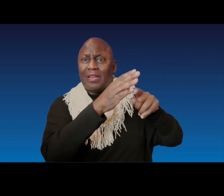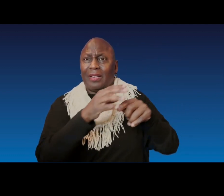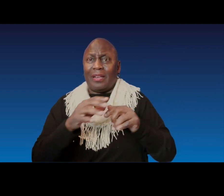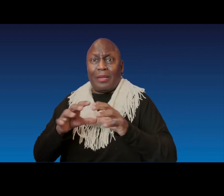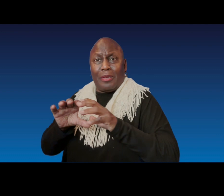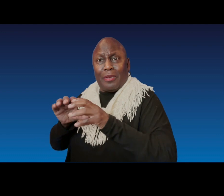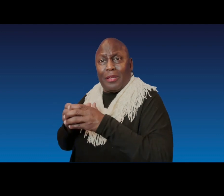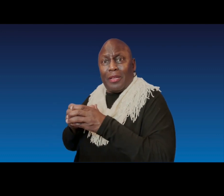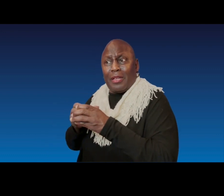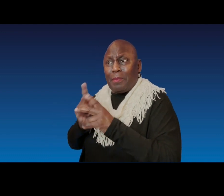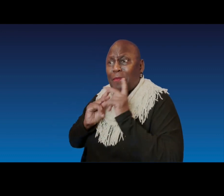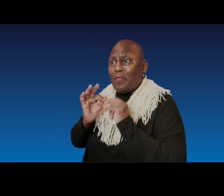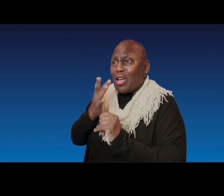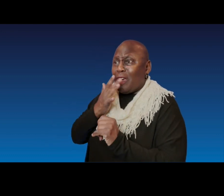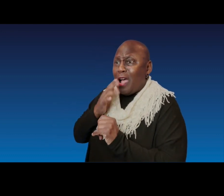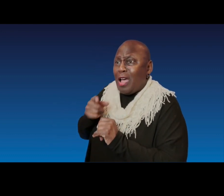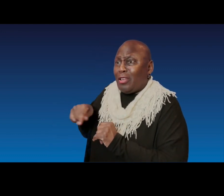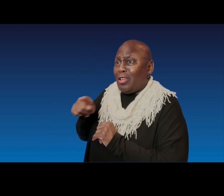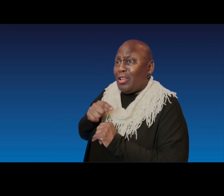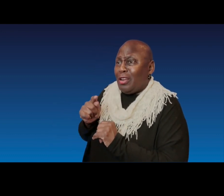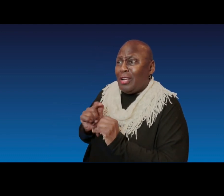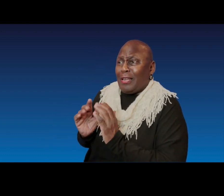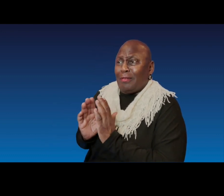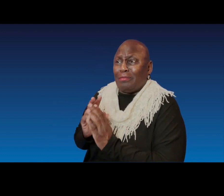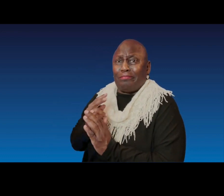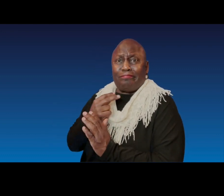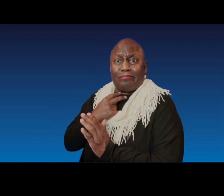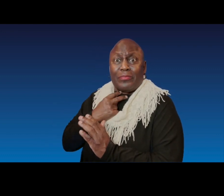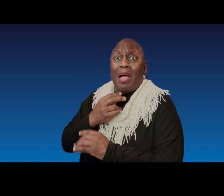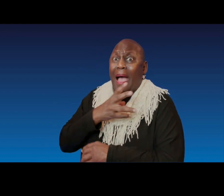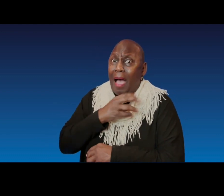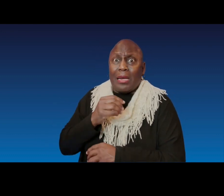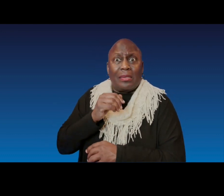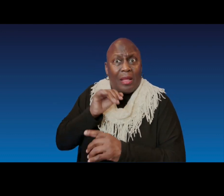and then the smaller group of deaf people of color and deaf persons too.